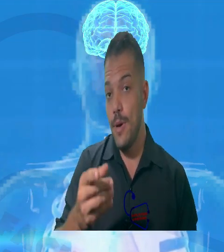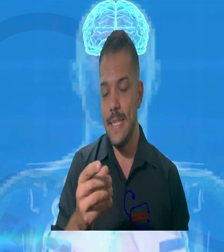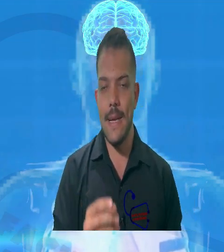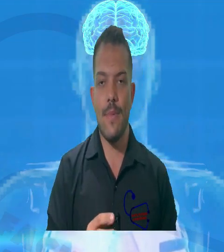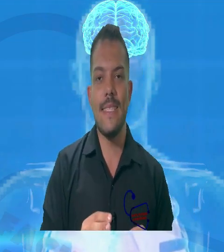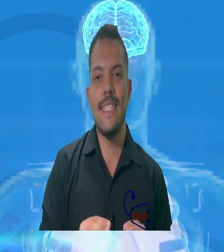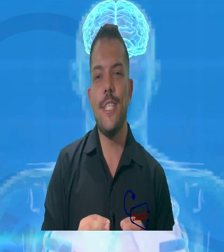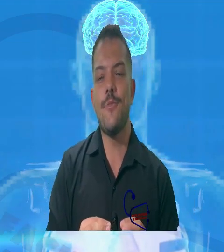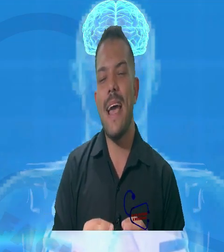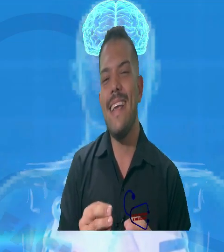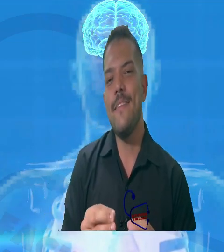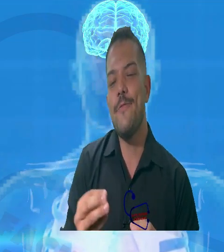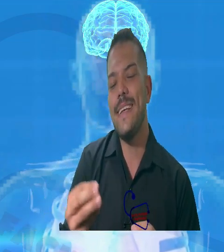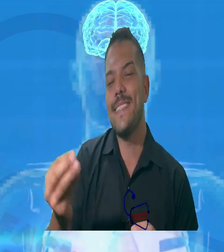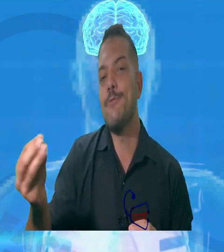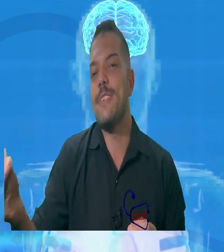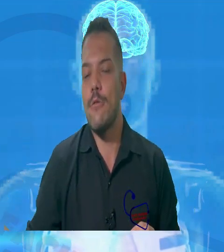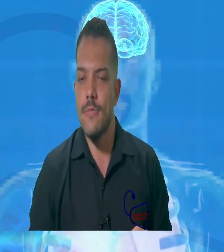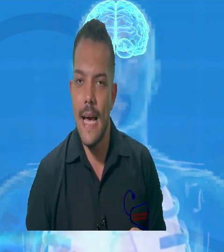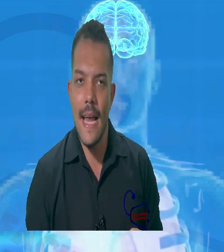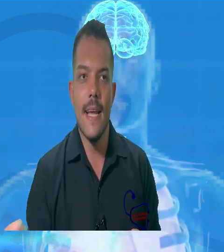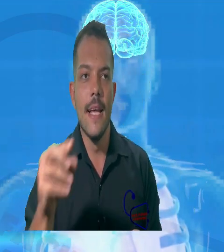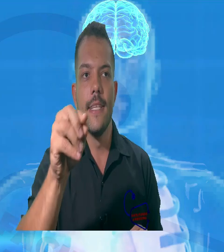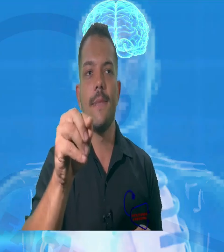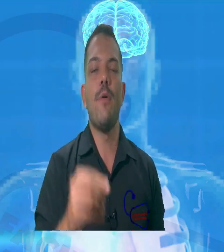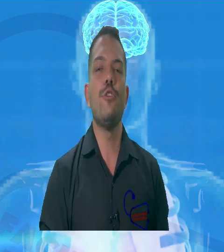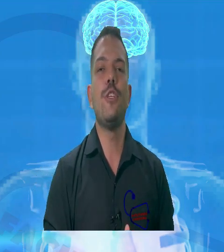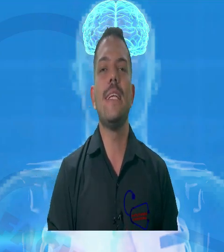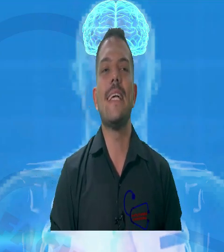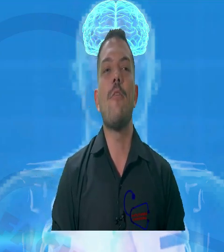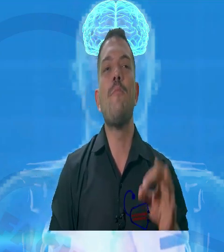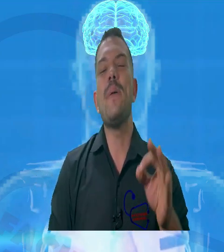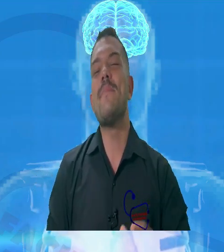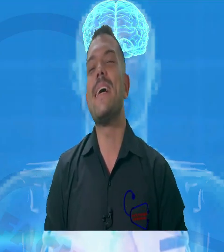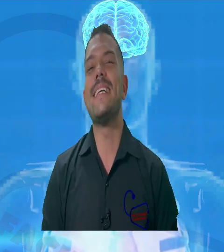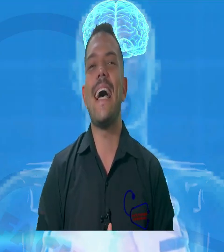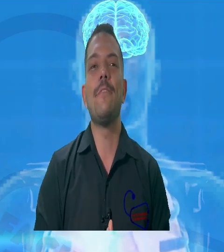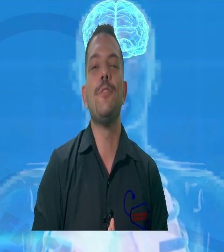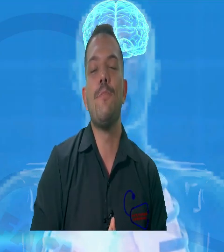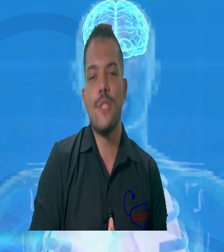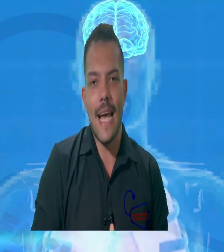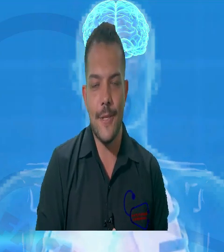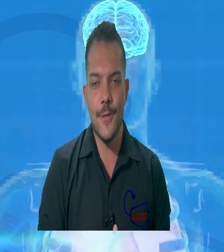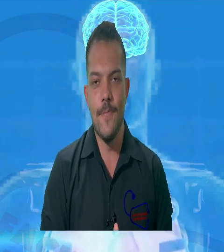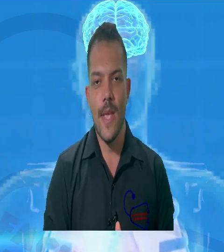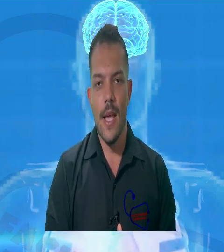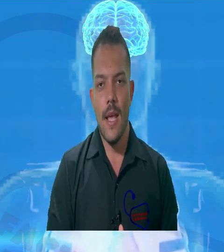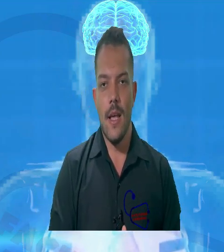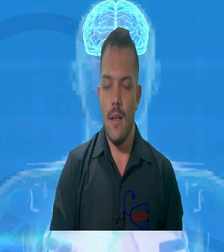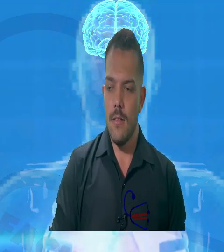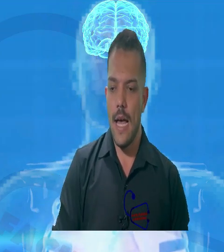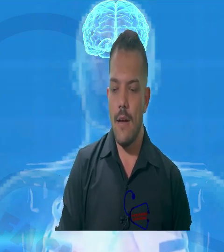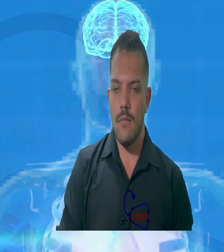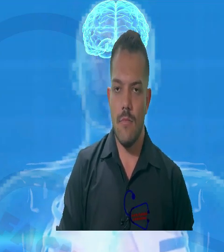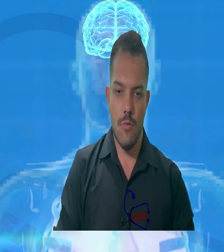example, there is a secondary infection if you can use potassium permanganate Of course you